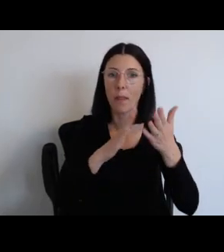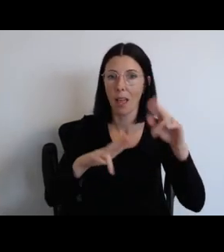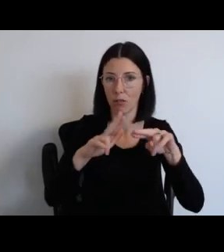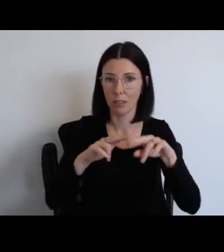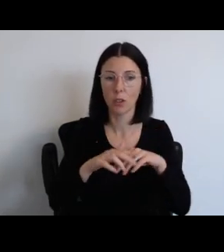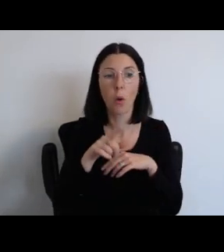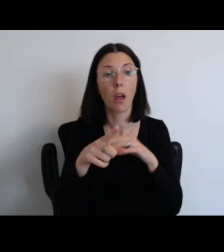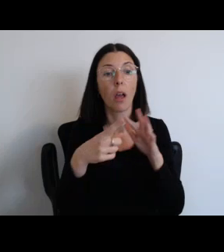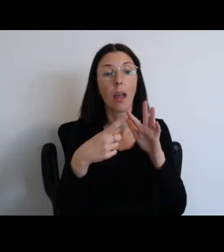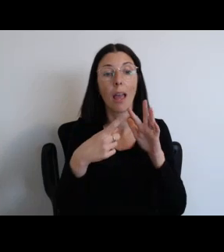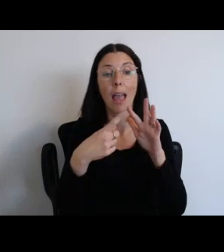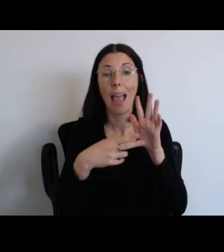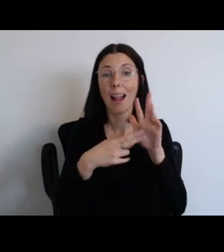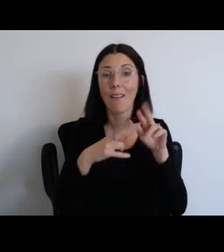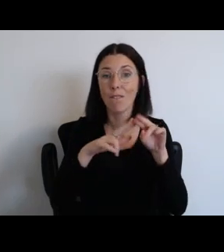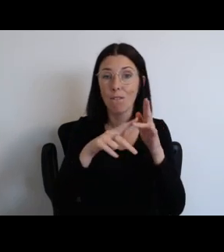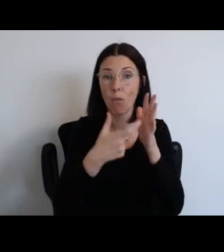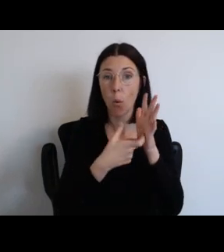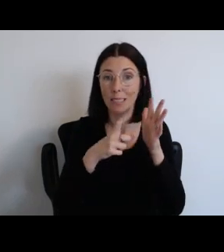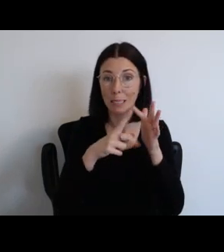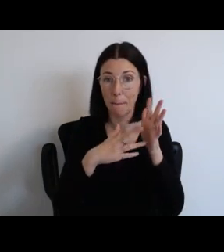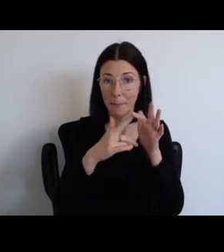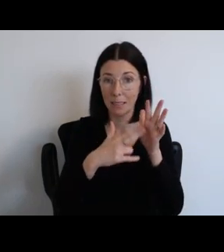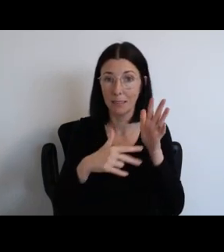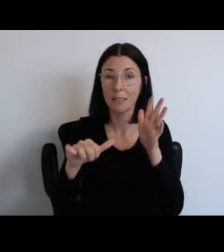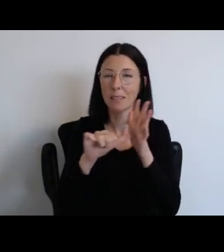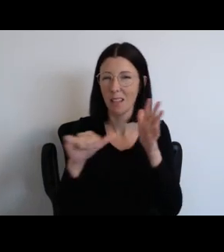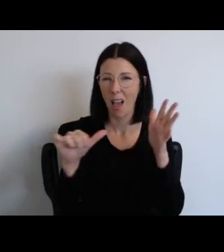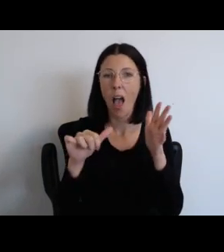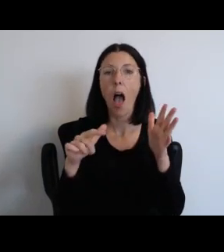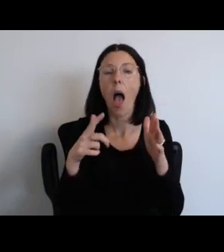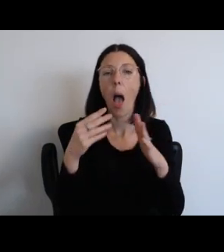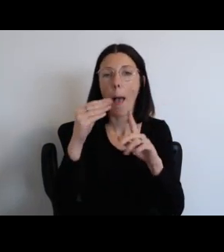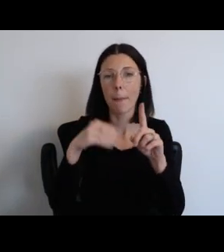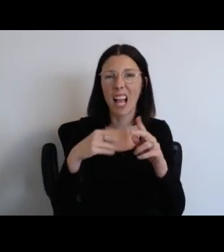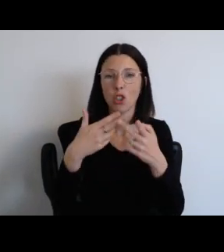parties when an order hasn't been complied with and someone usually the party who is